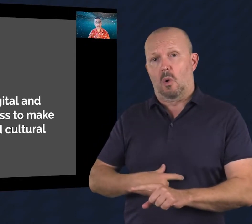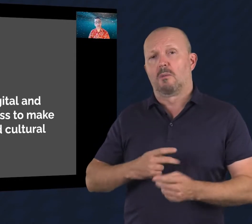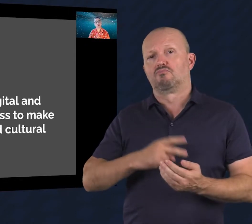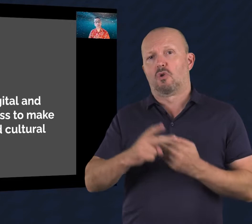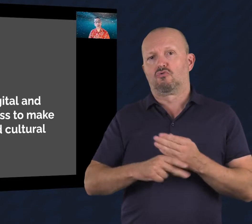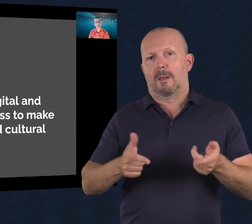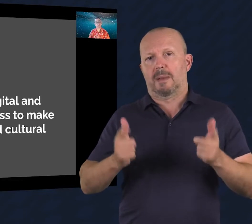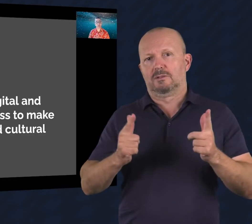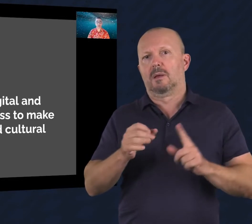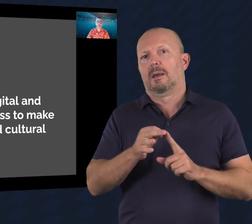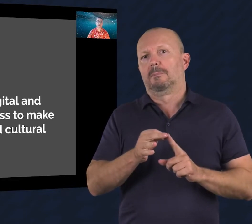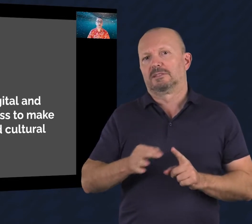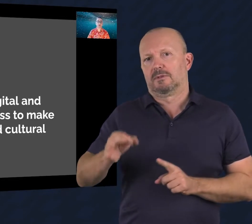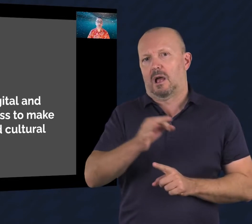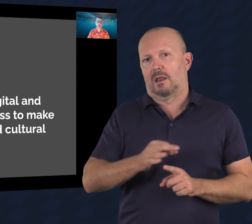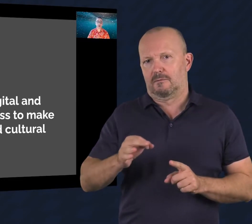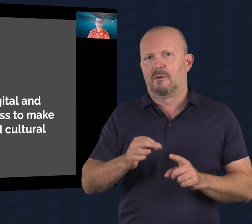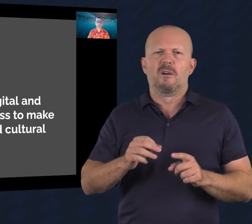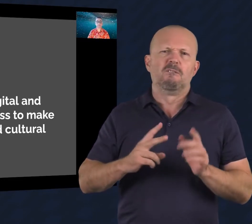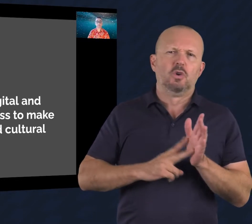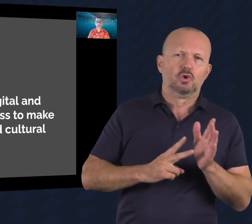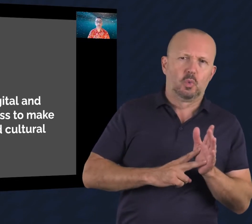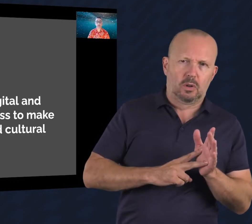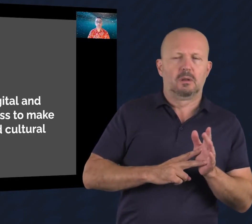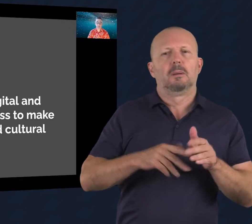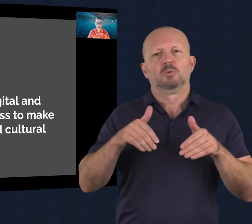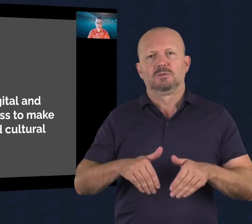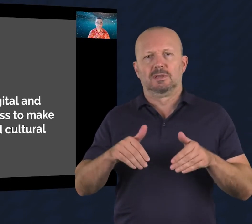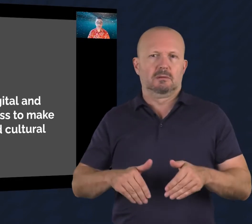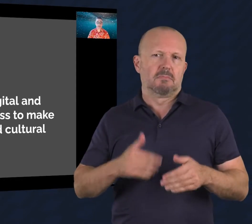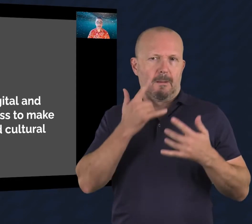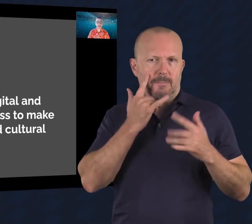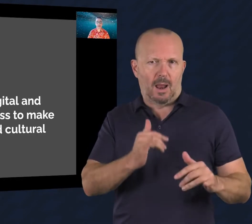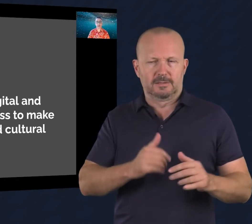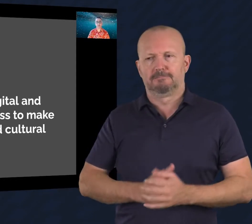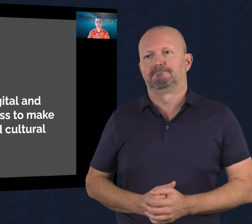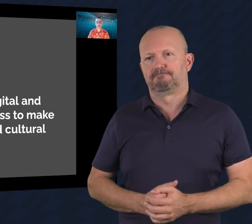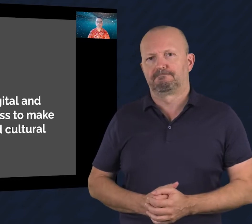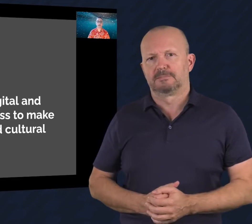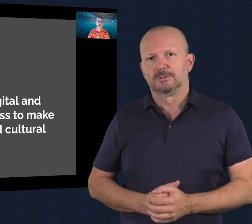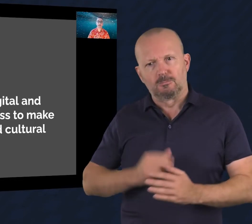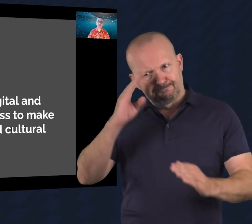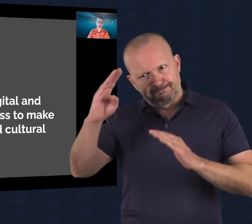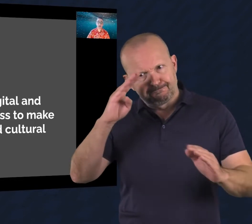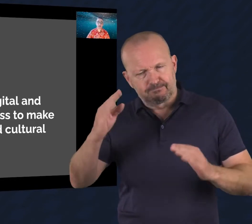as the Program Manager of the Pacific Virtual Museum Pilot. Bula vinaka to each of you attending and fa'afetai to the NDF organisers,